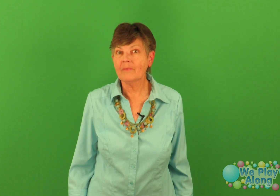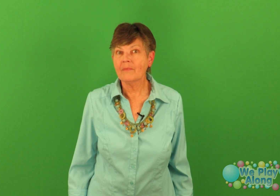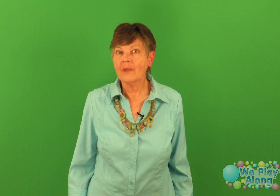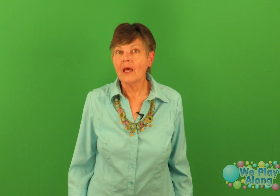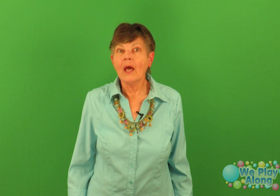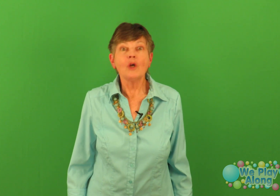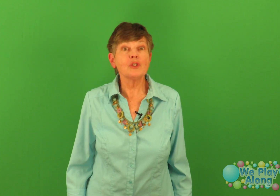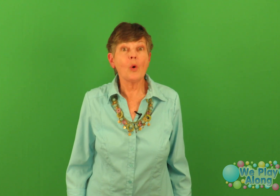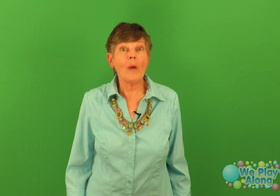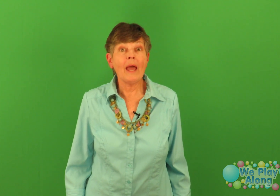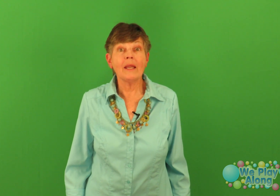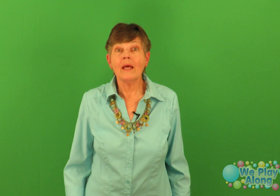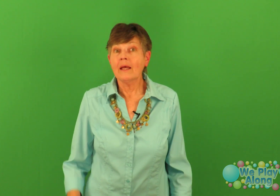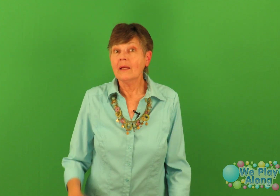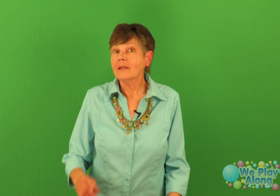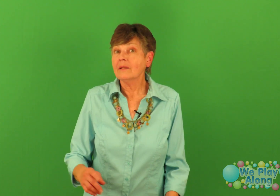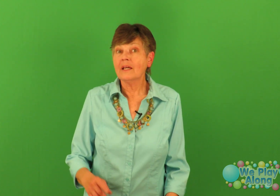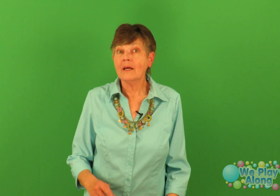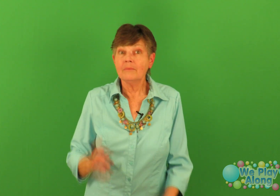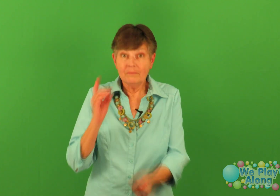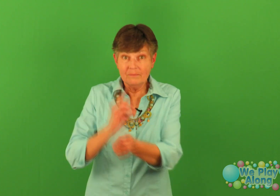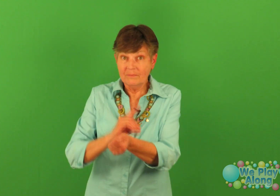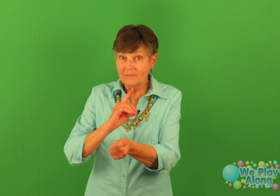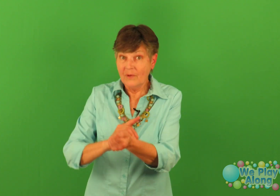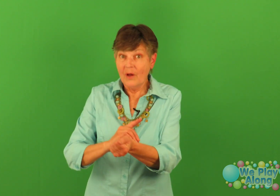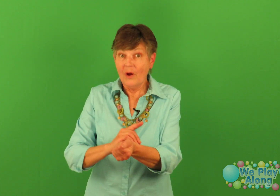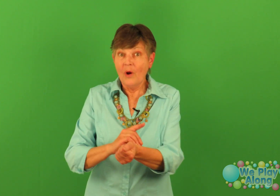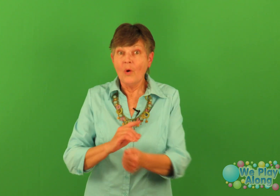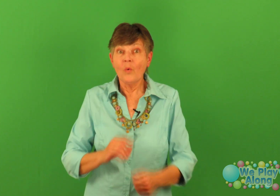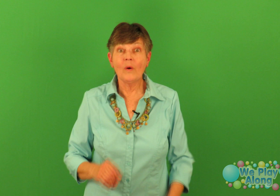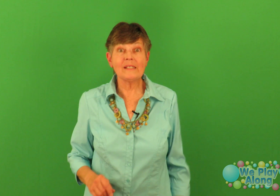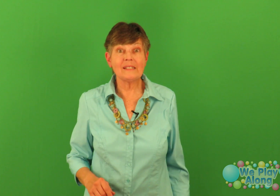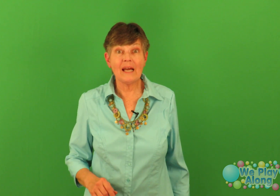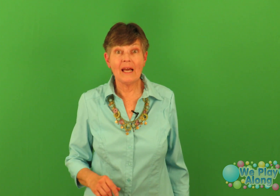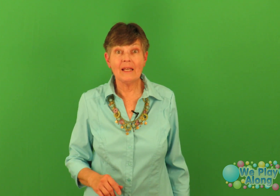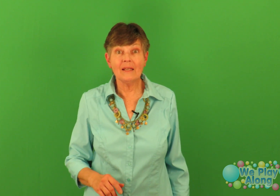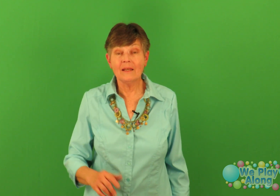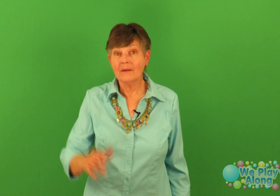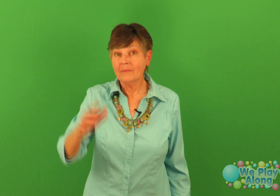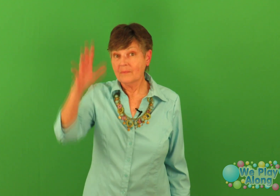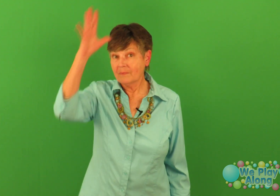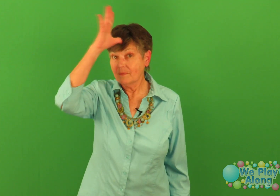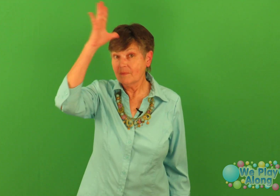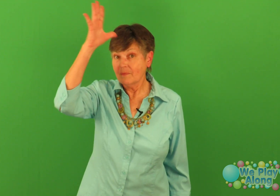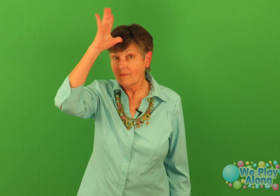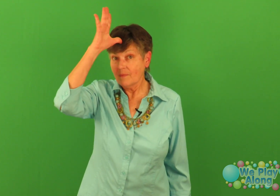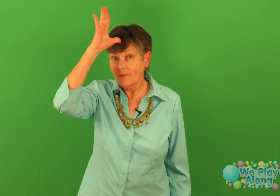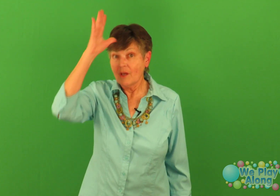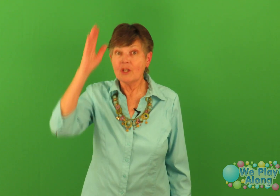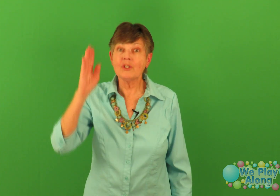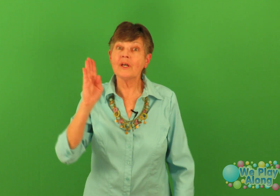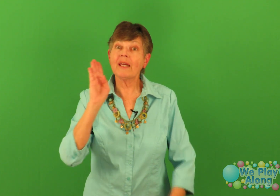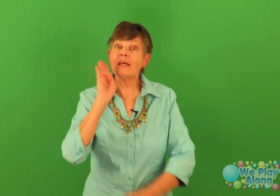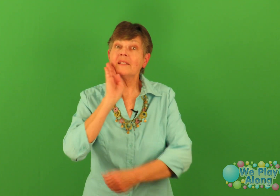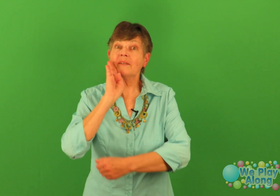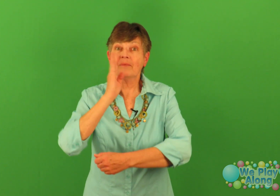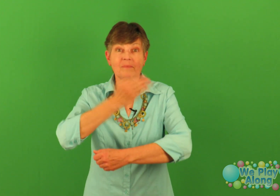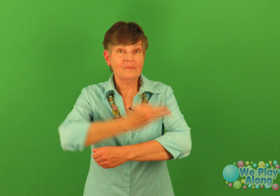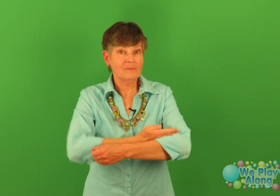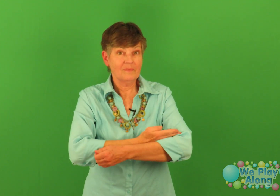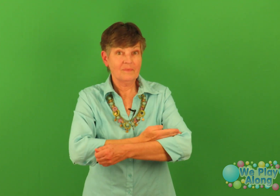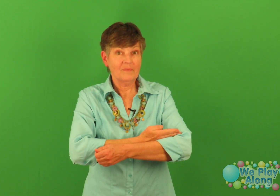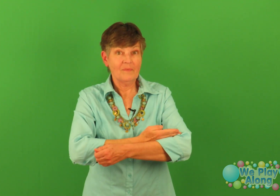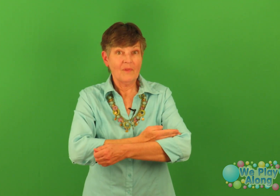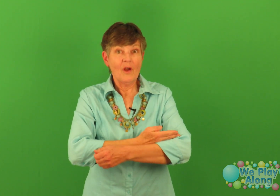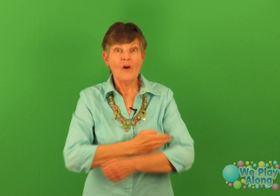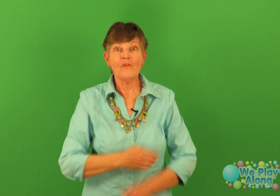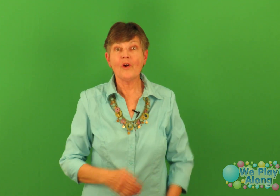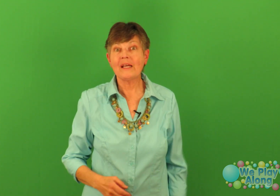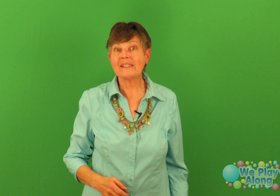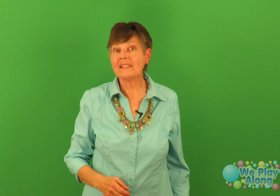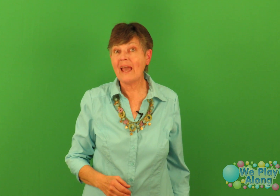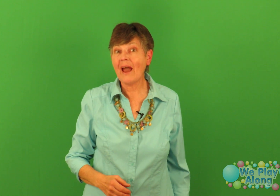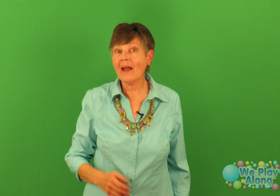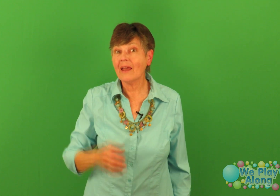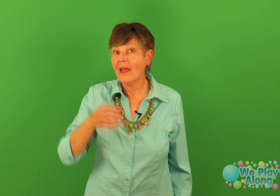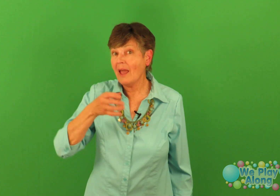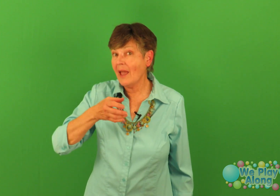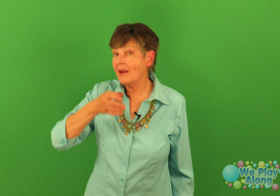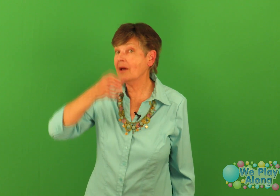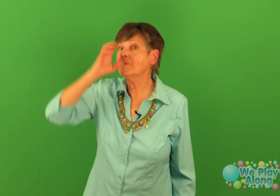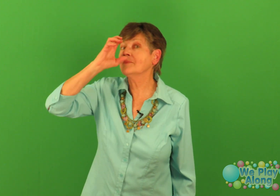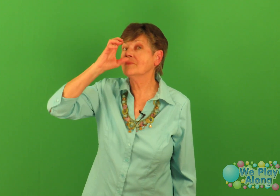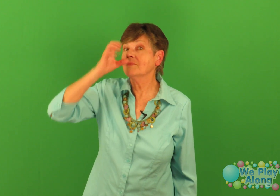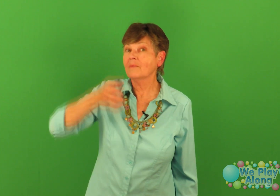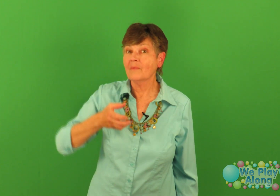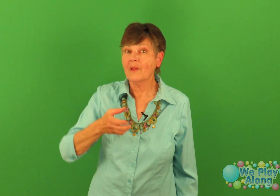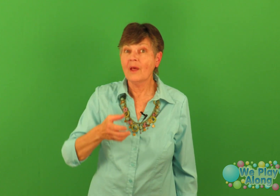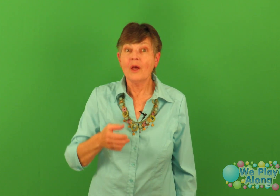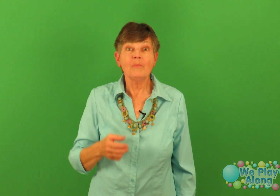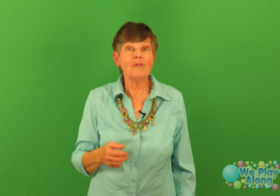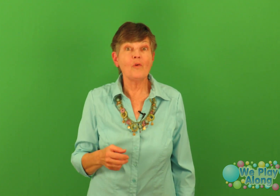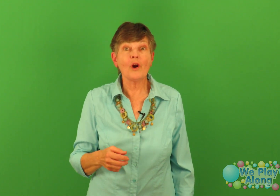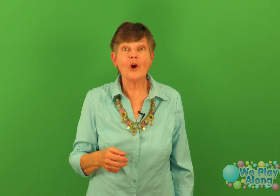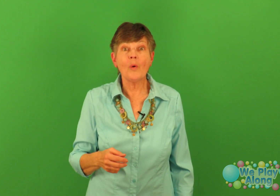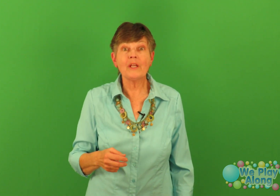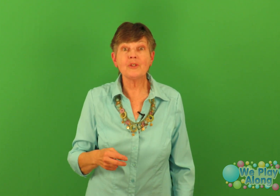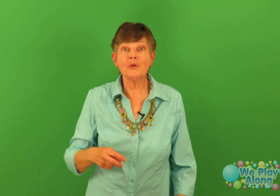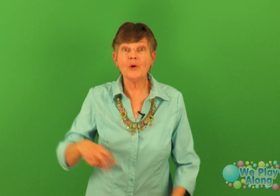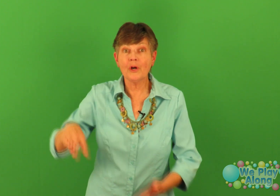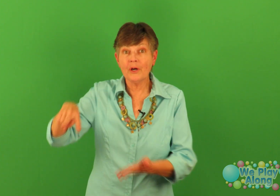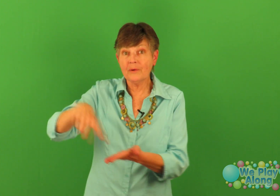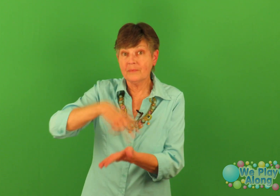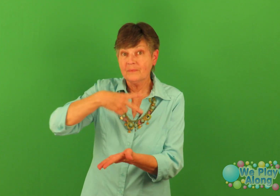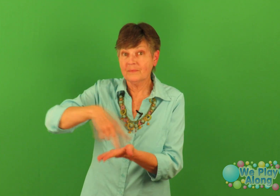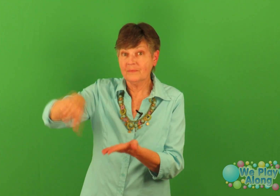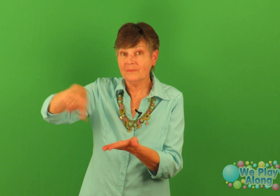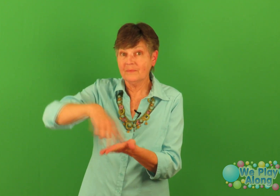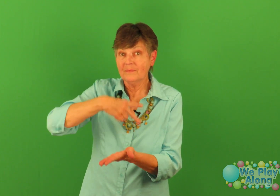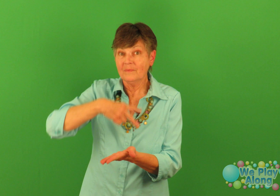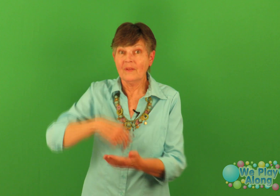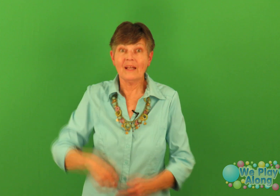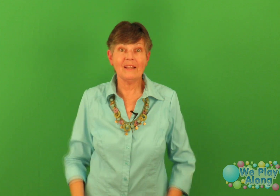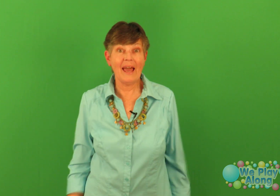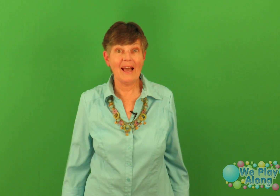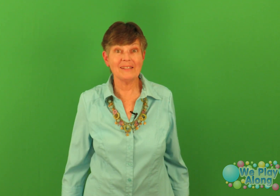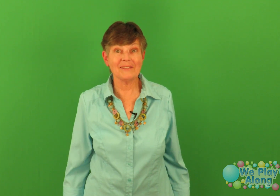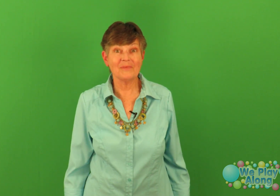so when the was done took his for a snack Anna before going to her class